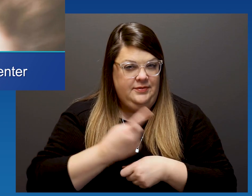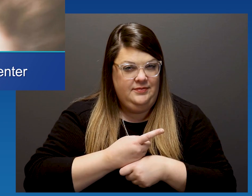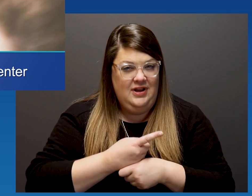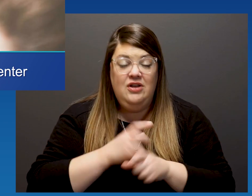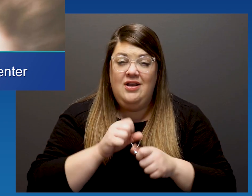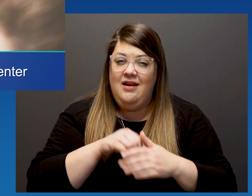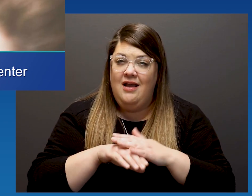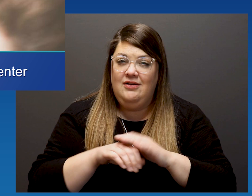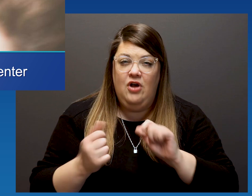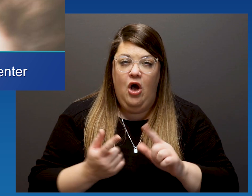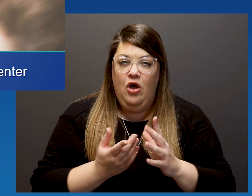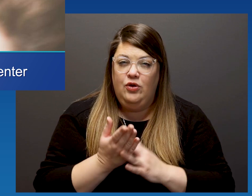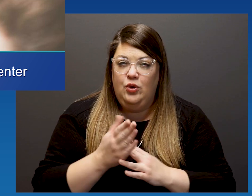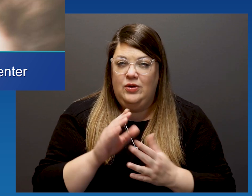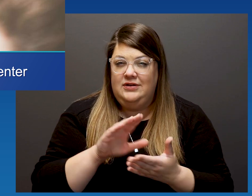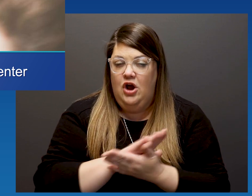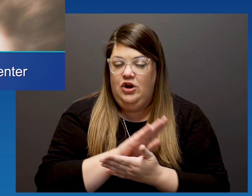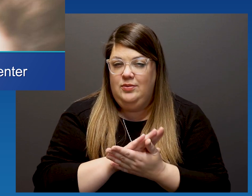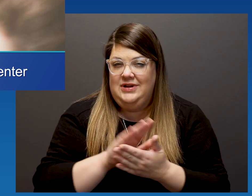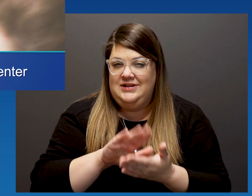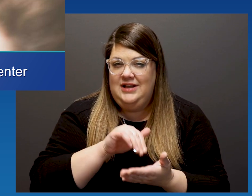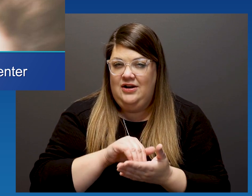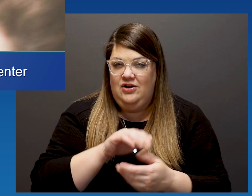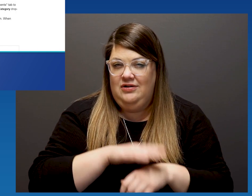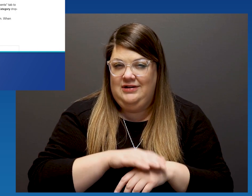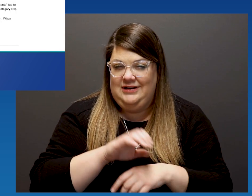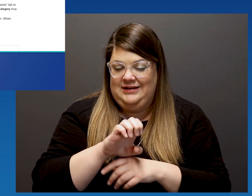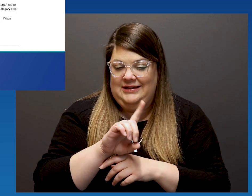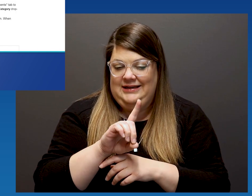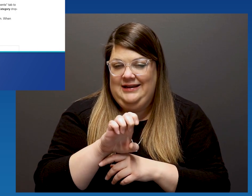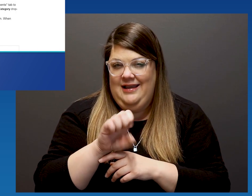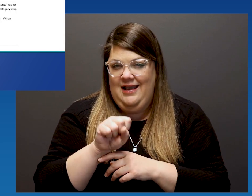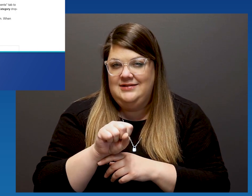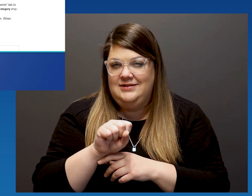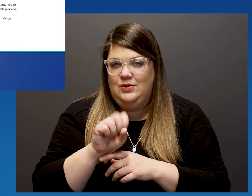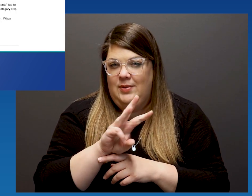through the Documents Center on the DES website. If you need the forms mailed to you,